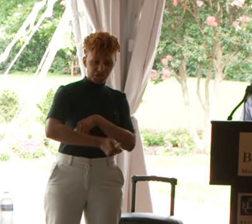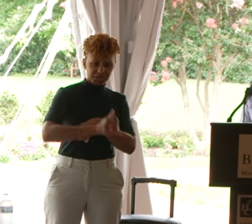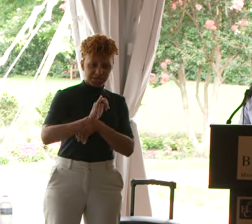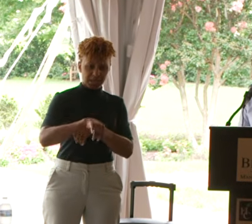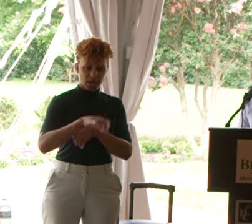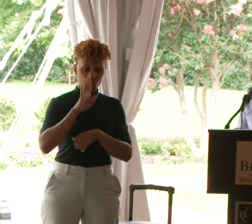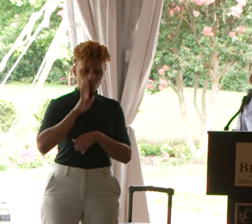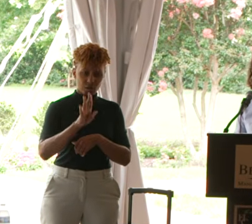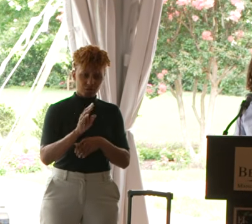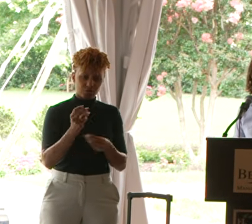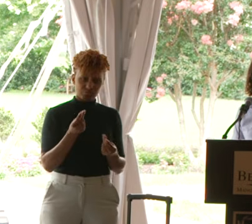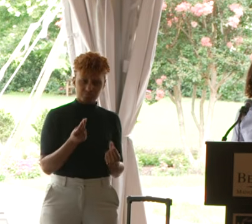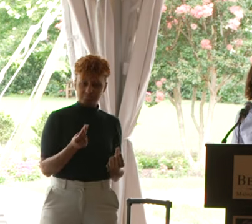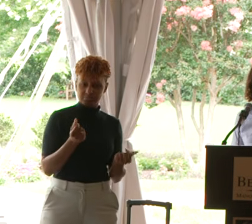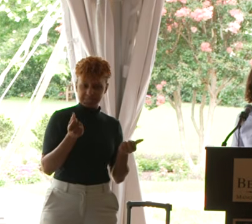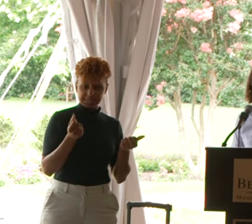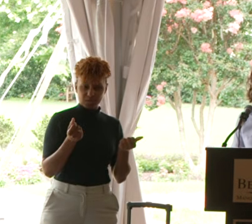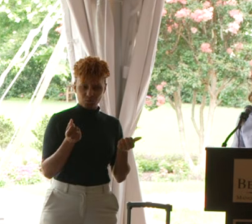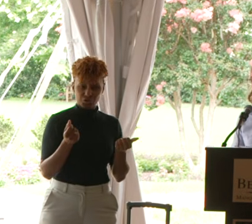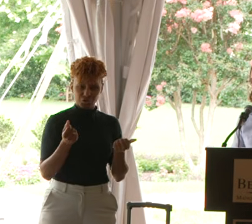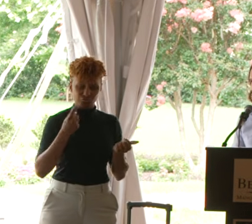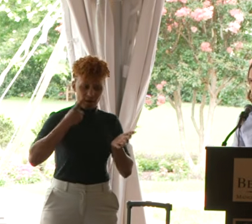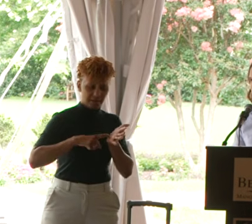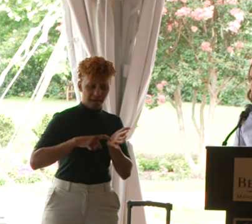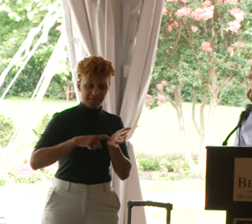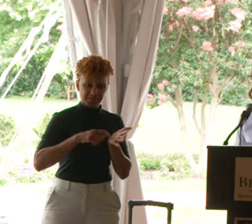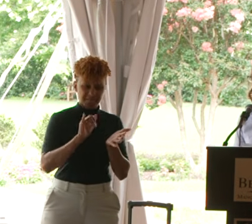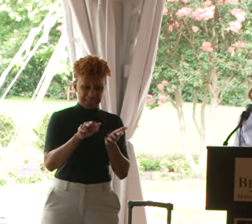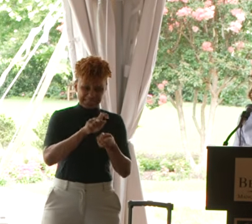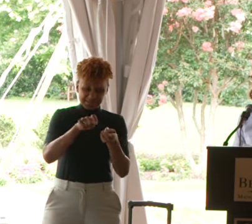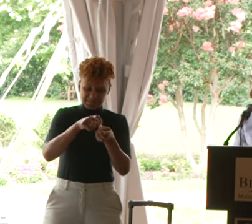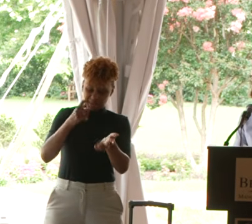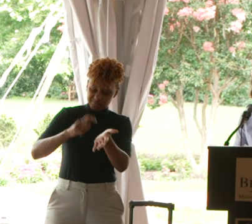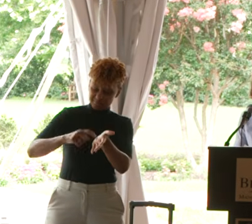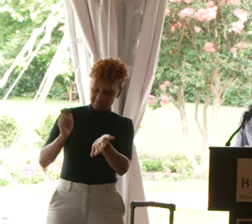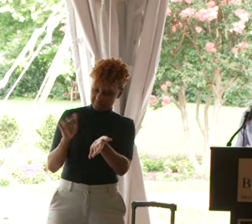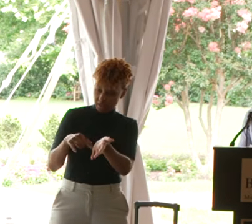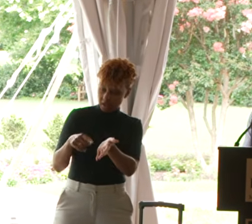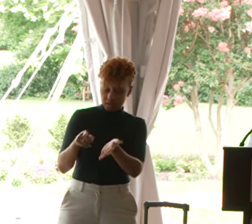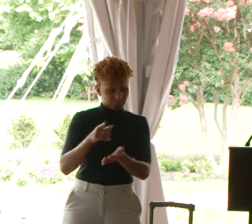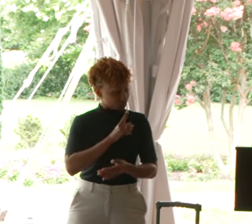non-research. Can you briefly comment on that distinction? Sure, but one thing I wanted to